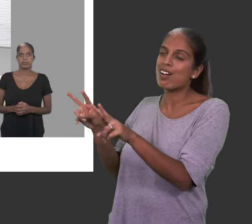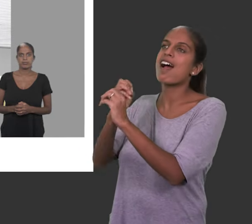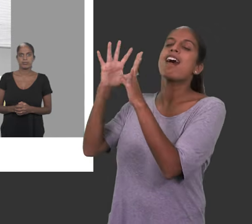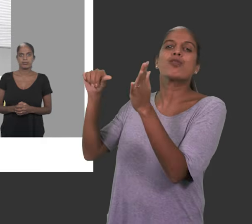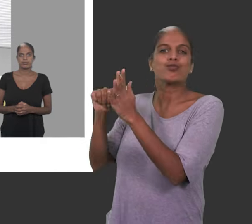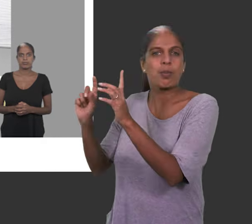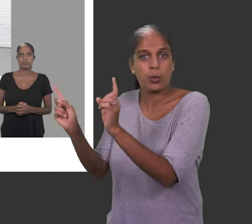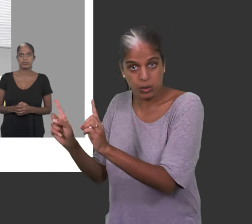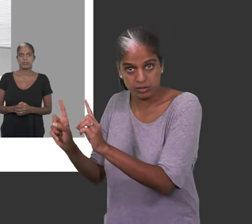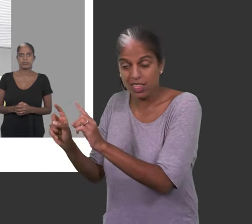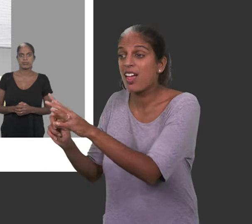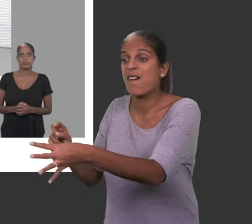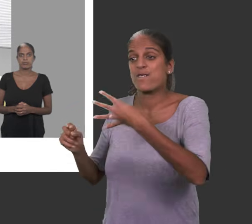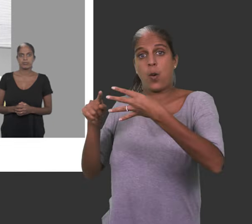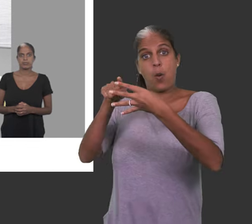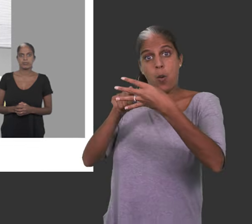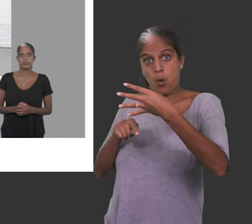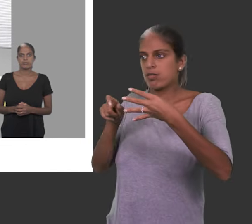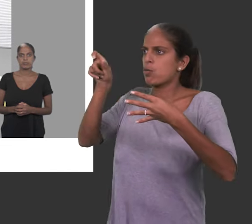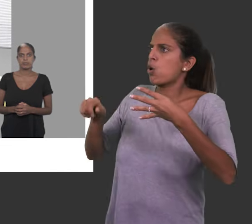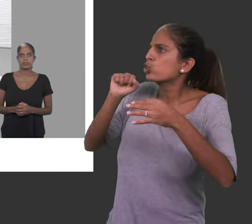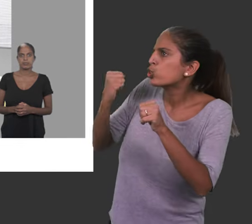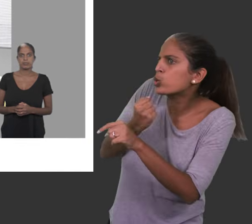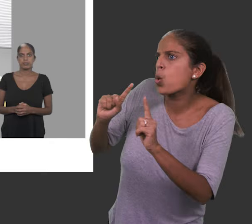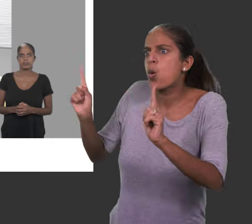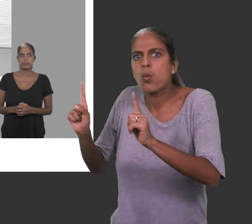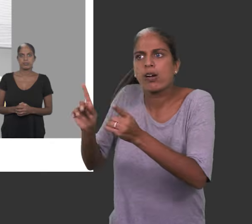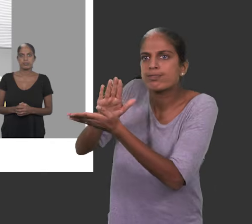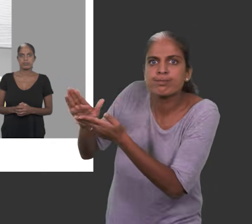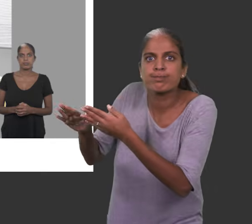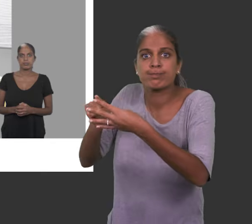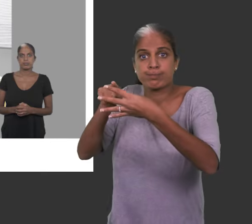You’re then given four possible actions that someone could take to respond to,